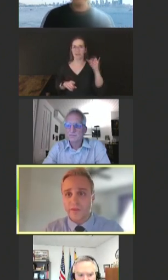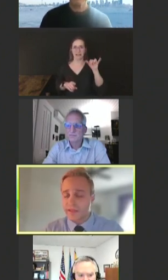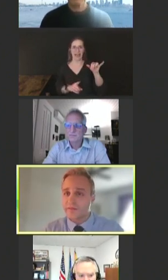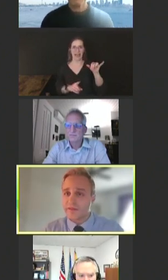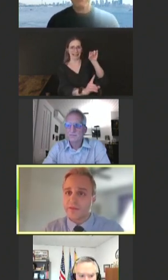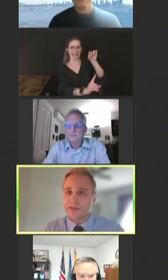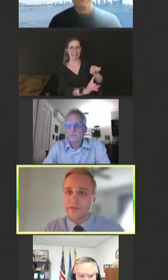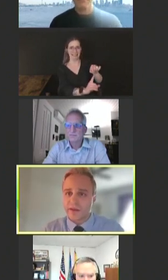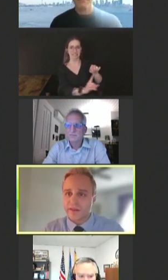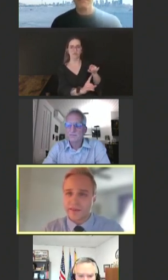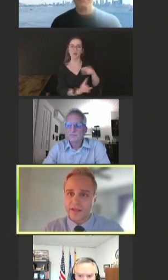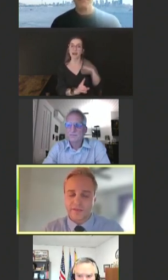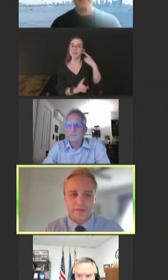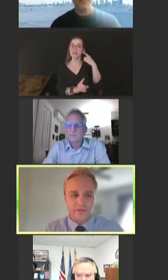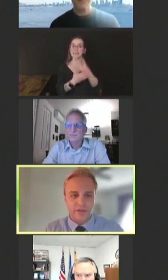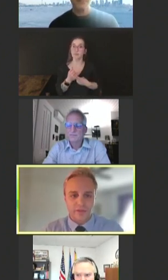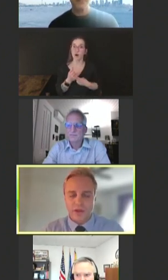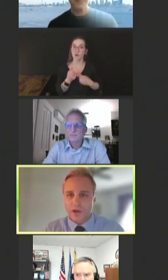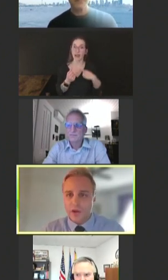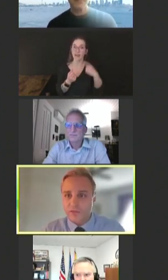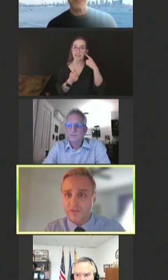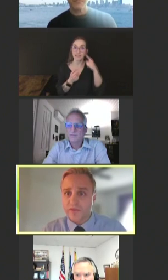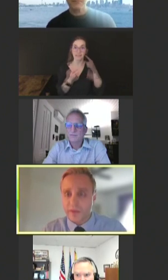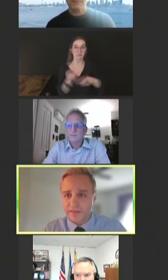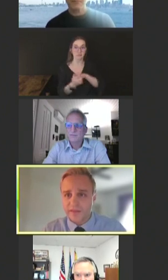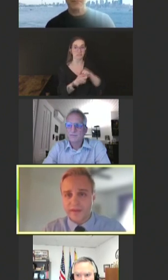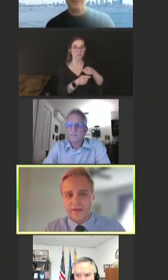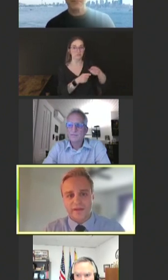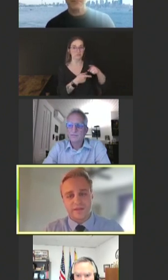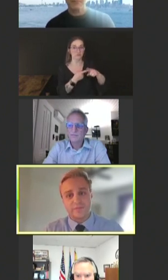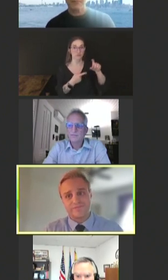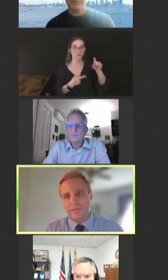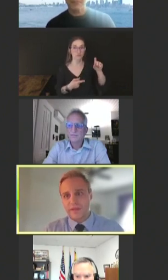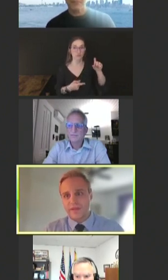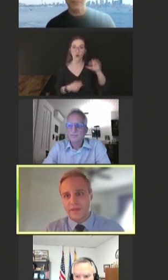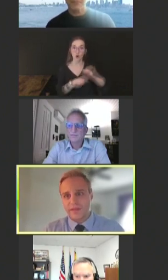I think it's specific to the virus. I think it's specific to post-response. And I think